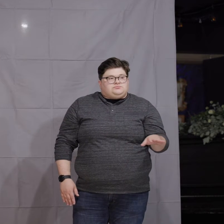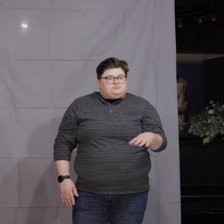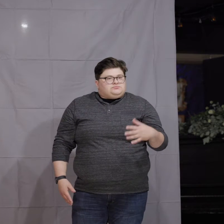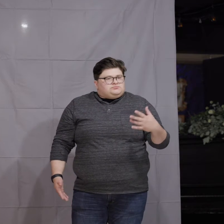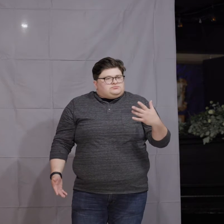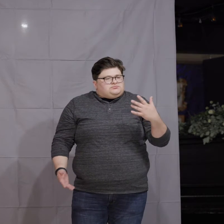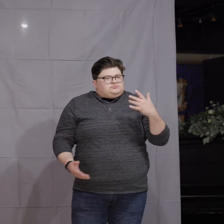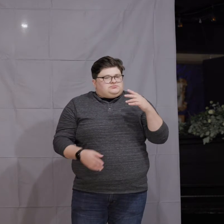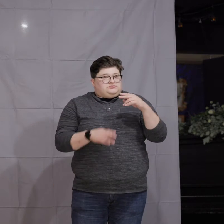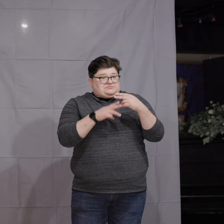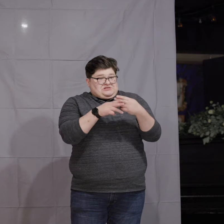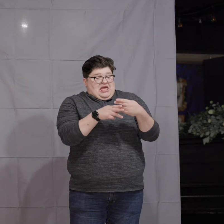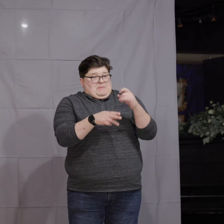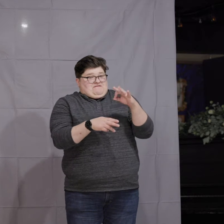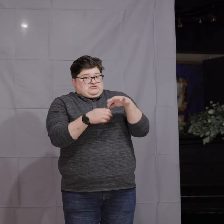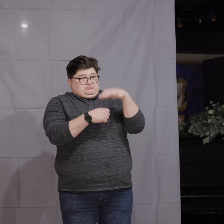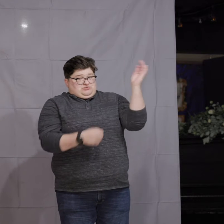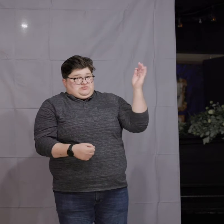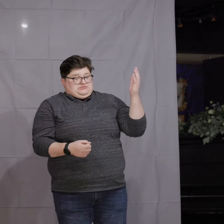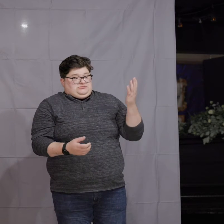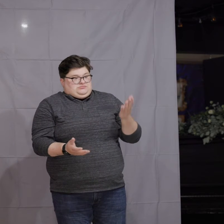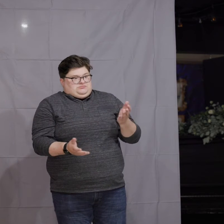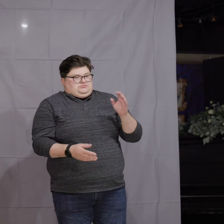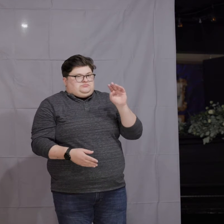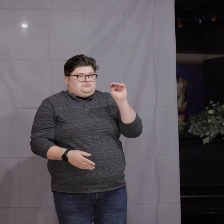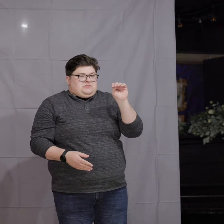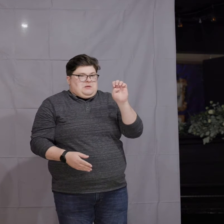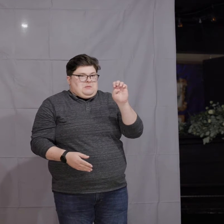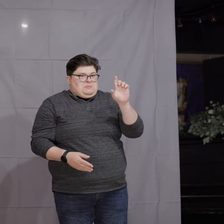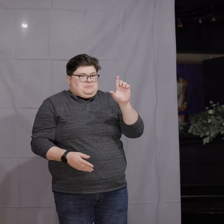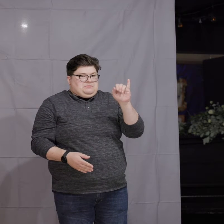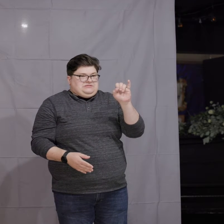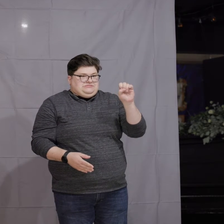But then it started to spell out the name, Melissa,